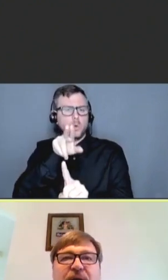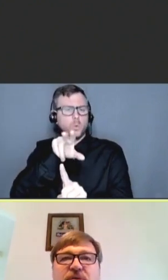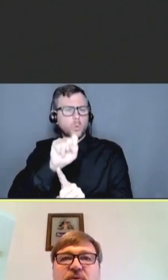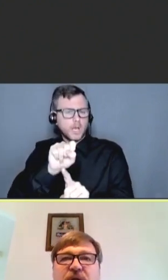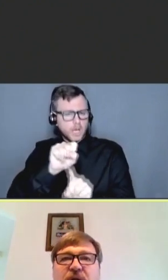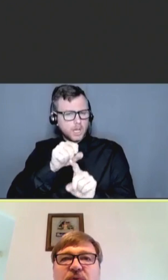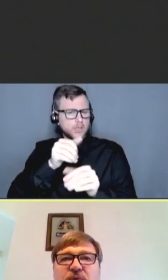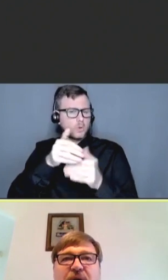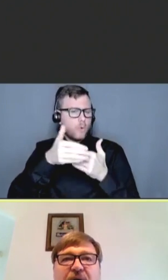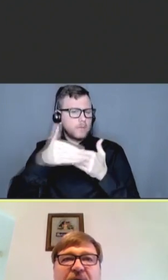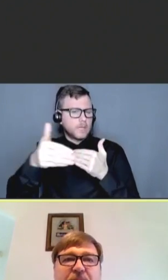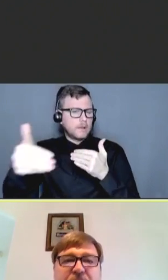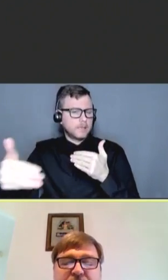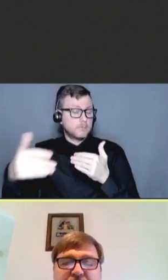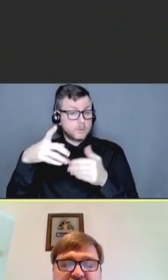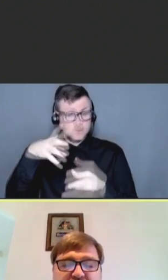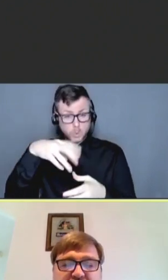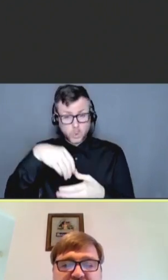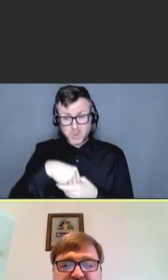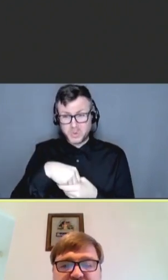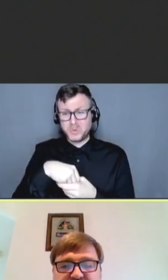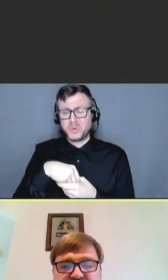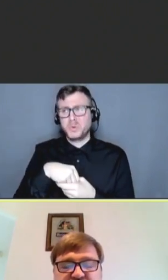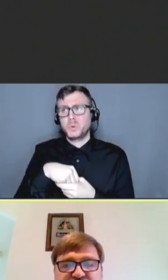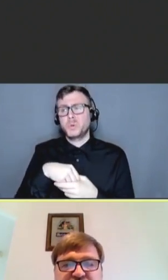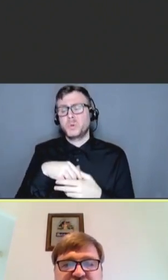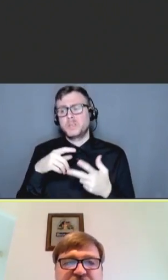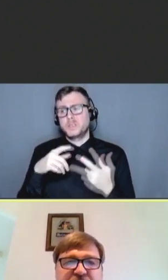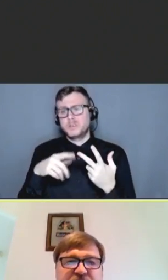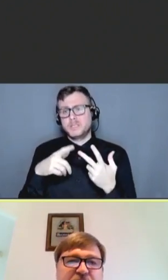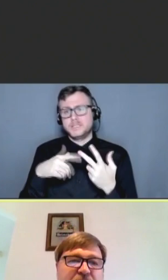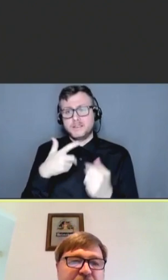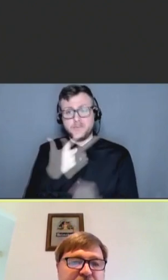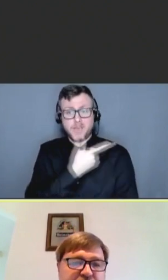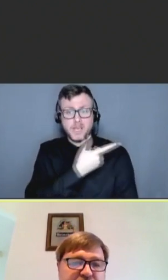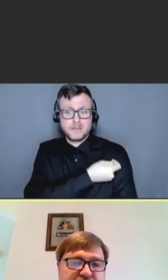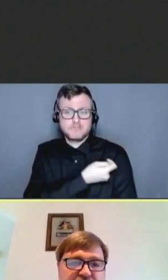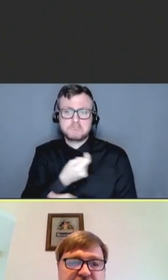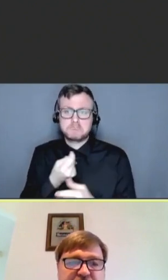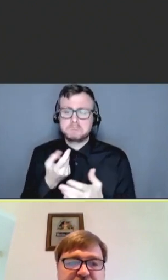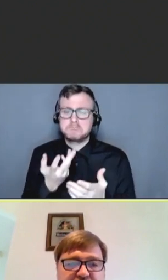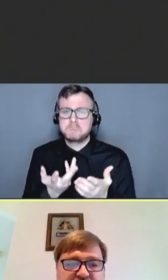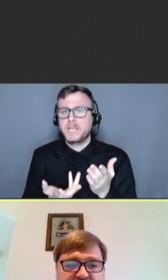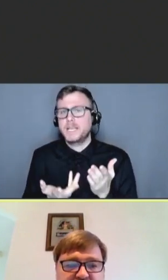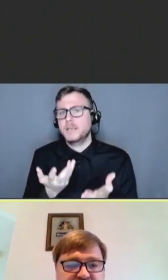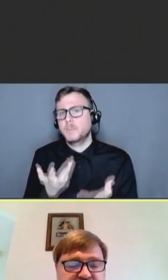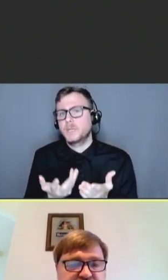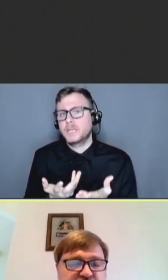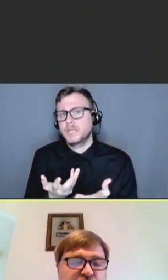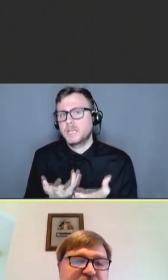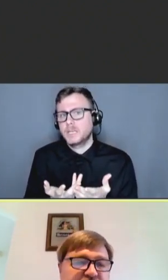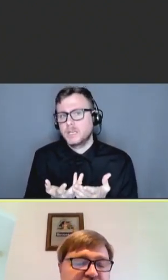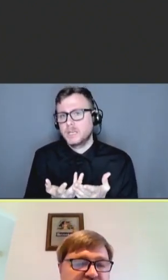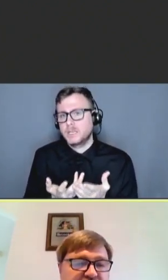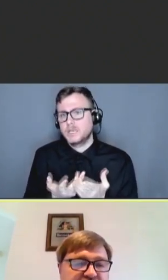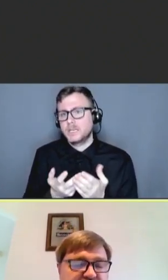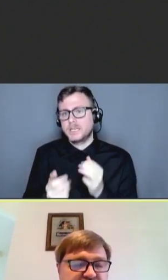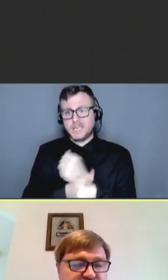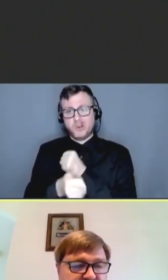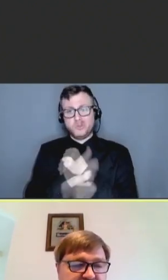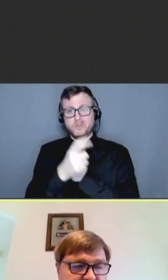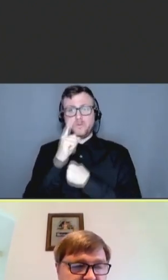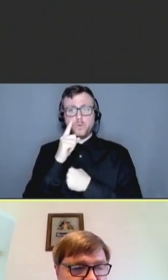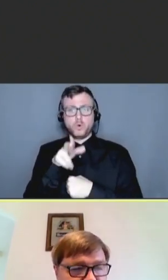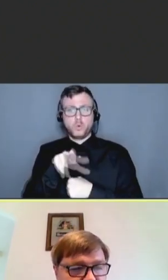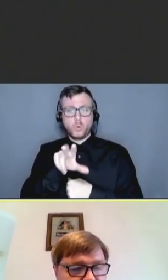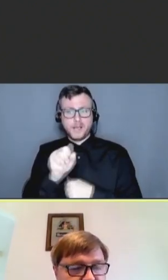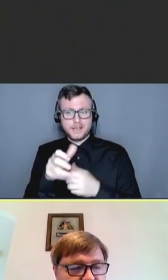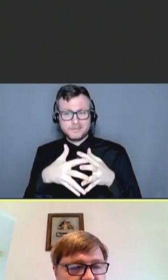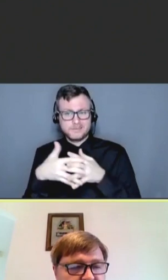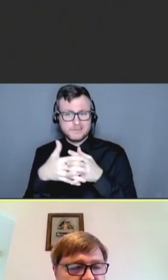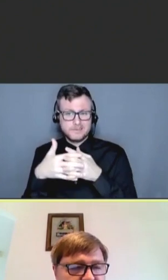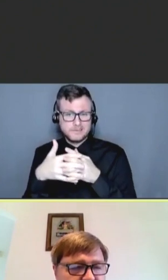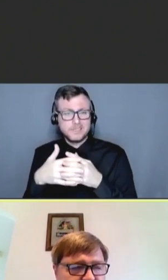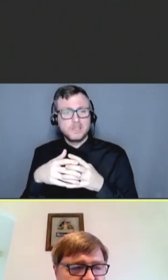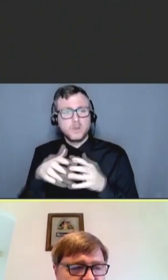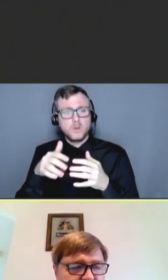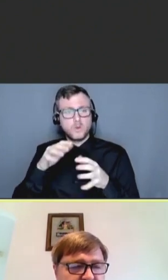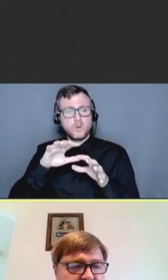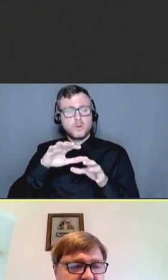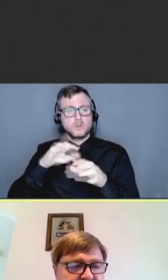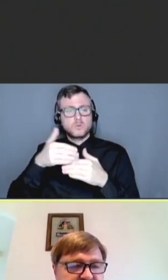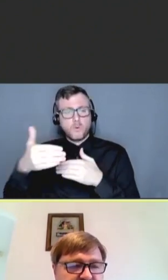want to include vaccines that might be threats to the Untied States over time? The other group is,